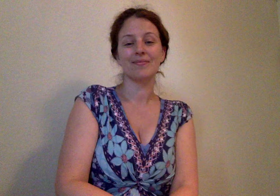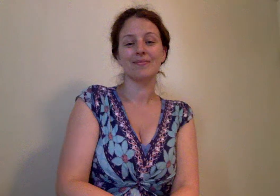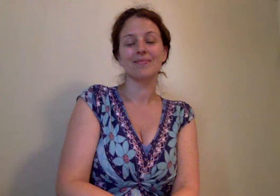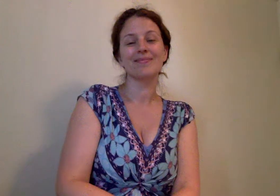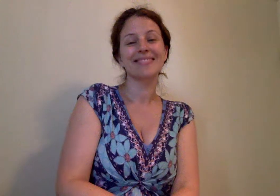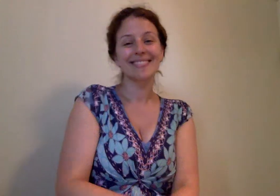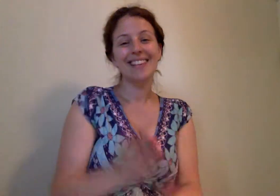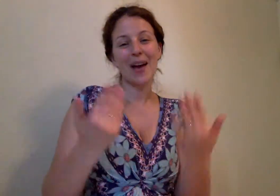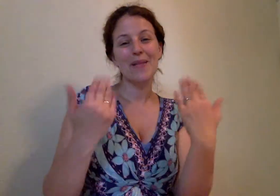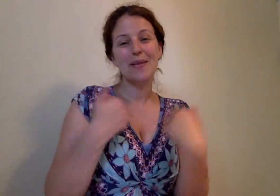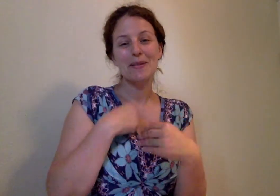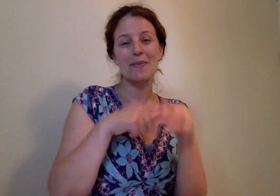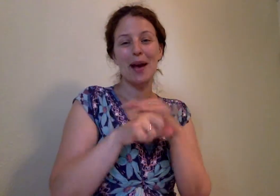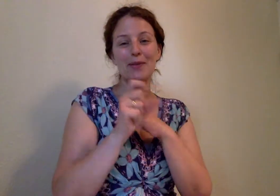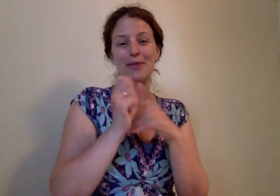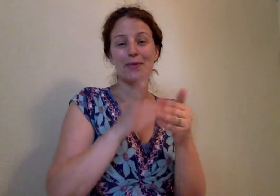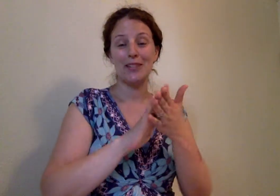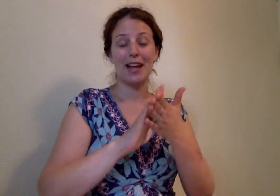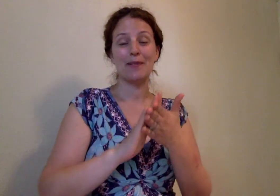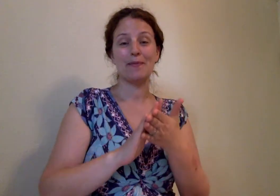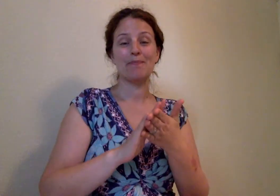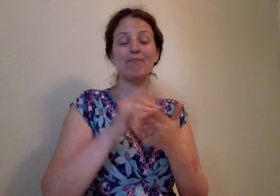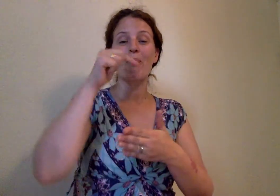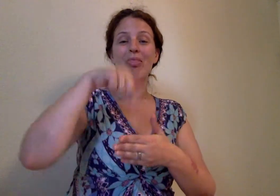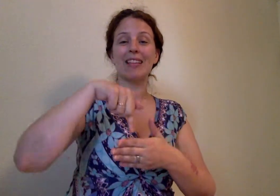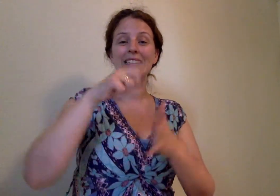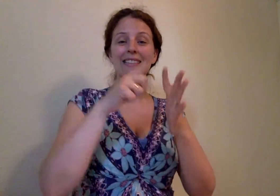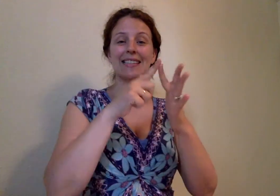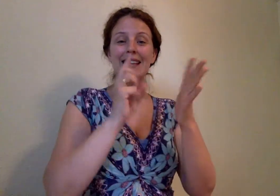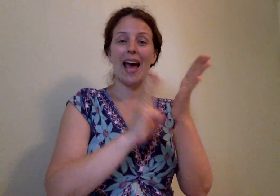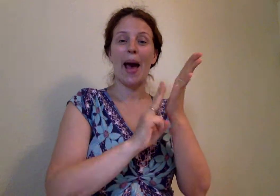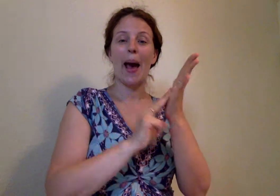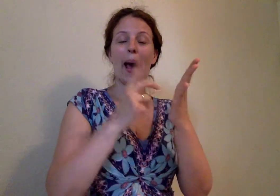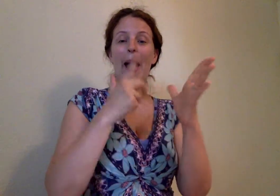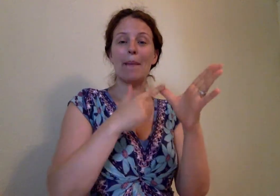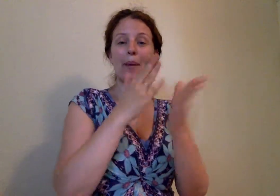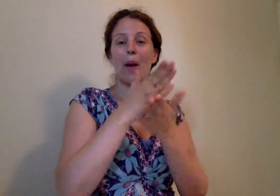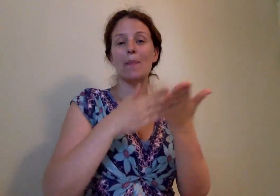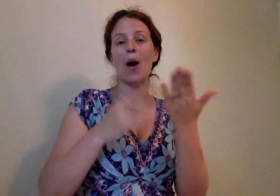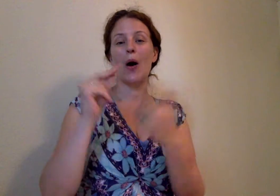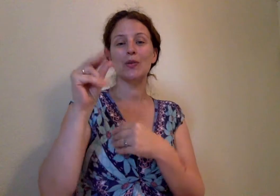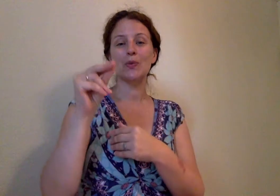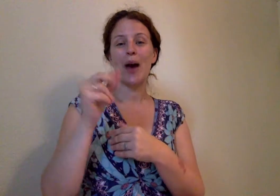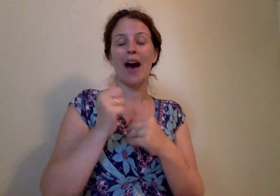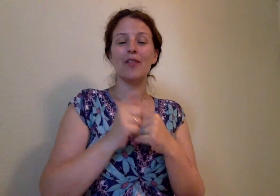Welcome to my YouTube channel, This is Emma part 12